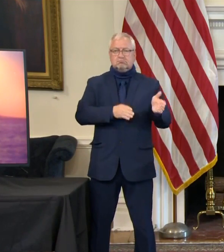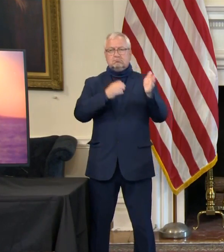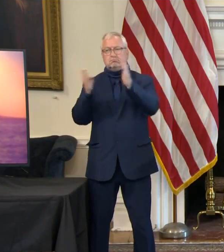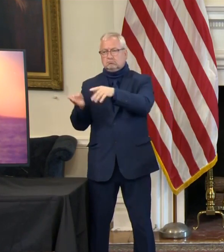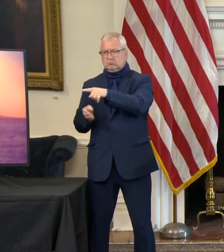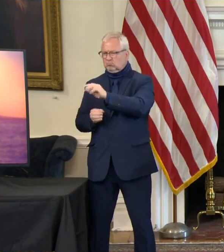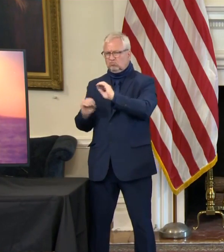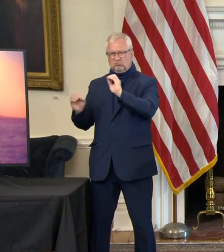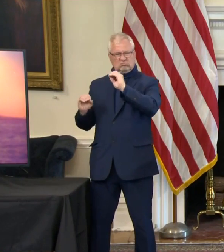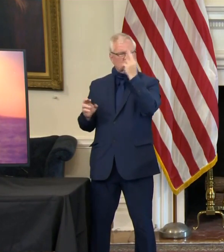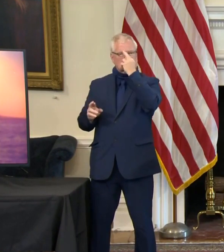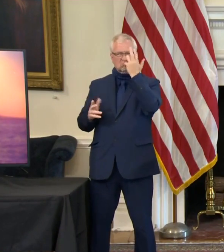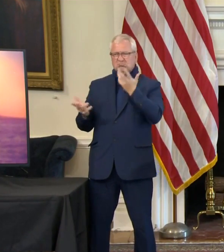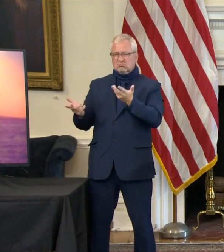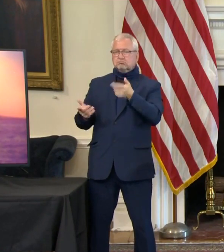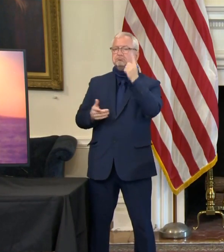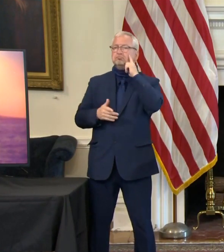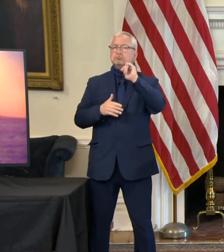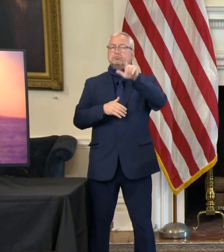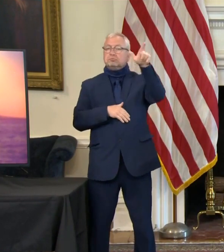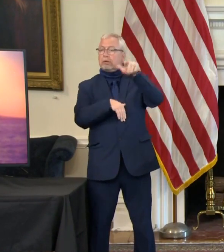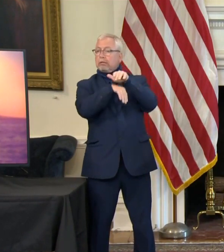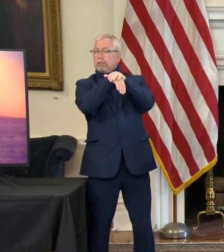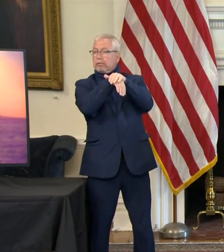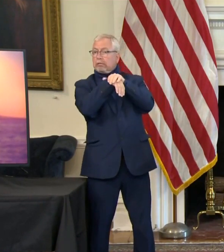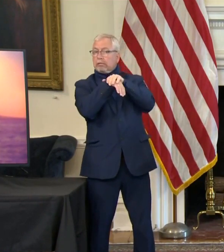DISEASES?